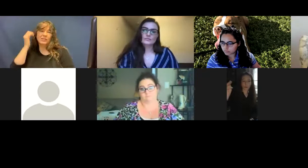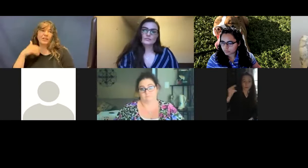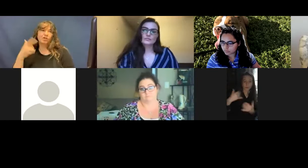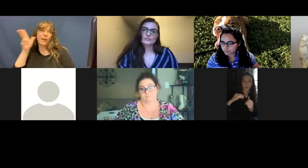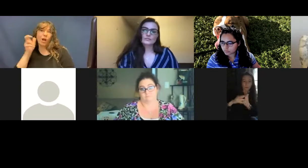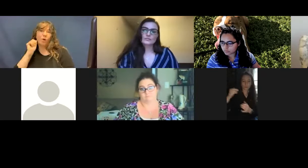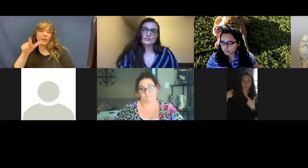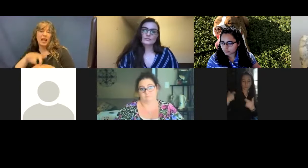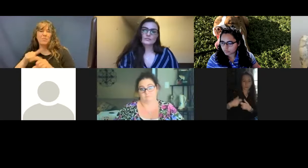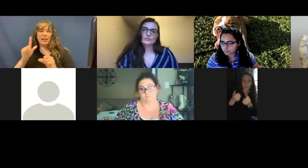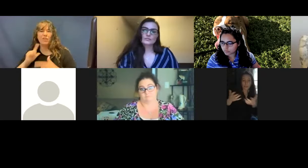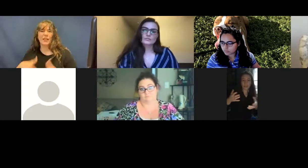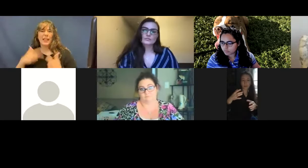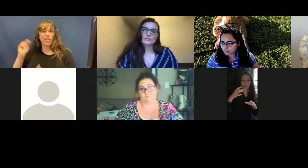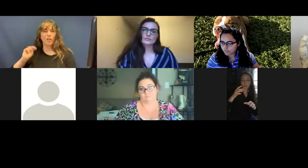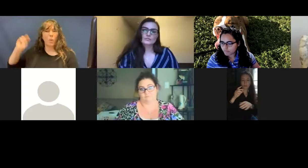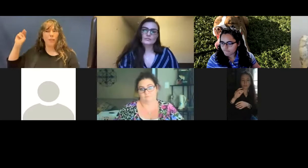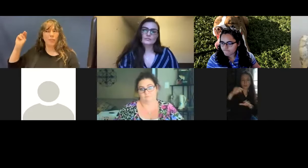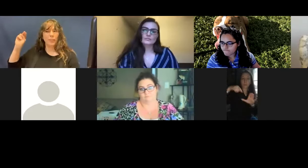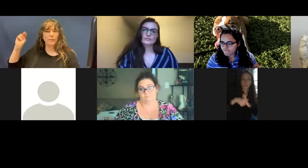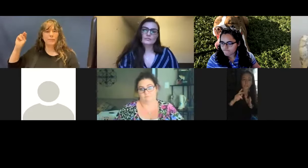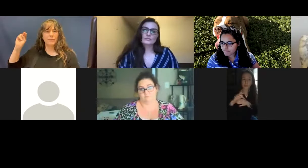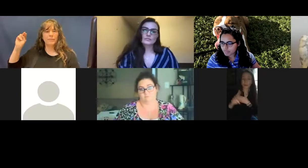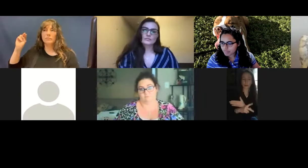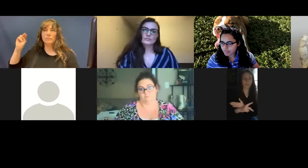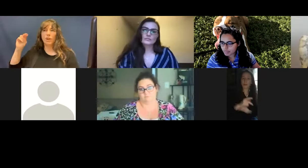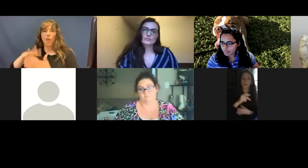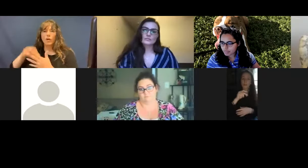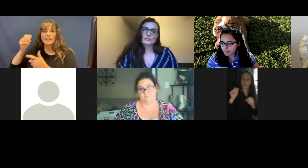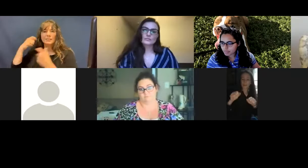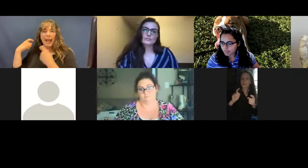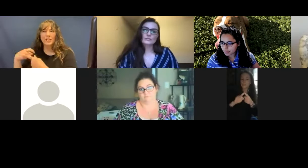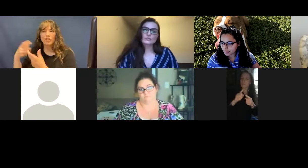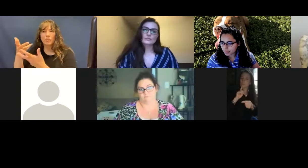North, you're trying to speak Spanish without an immersion program, your ability to really